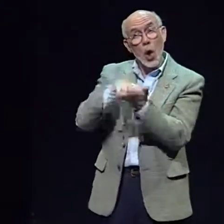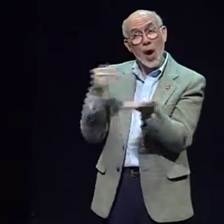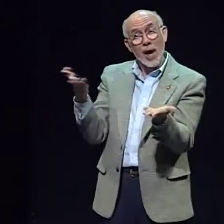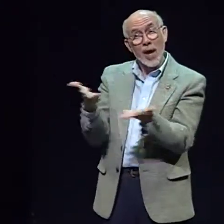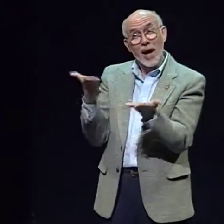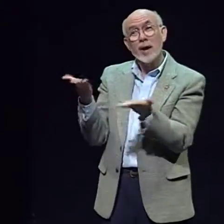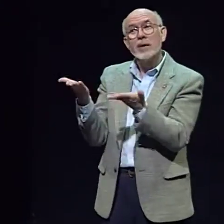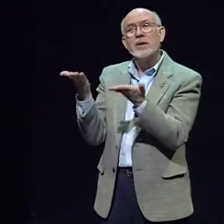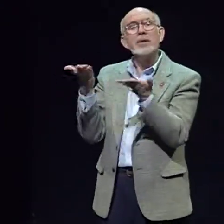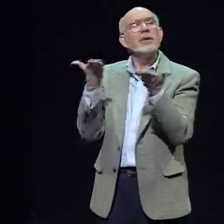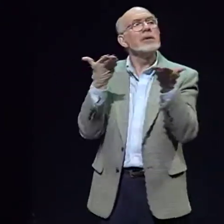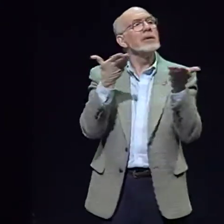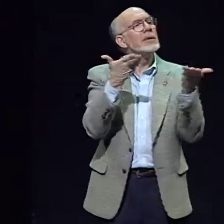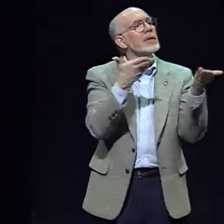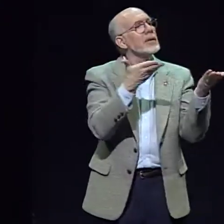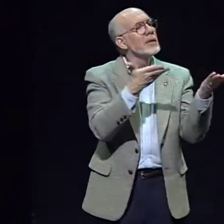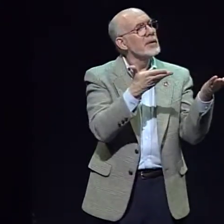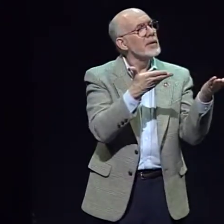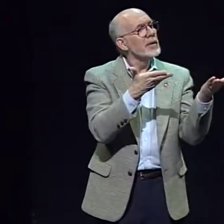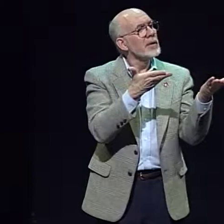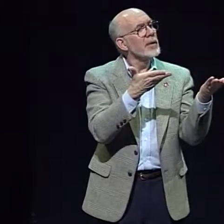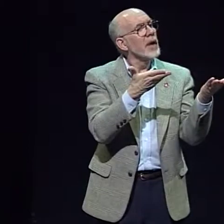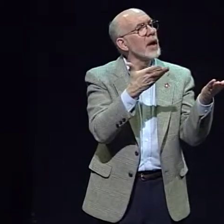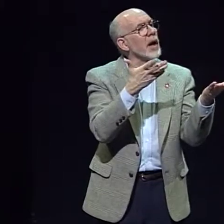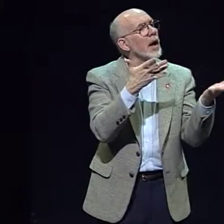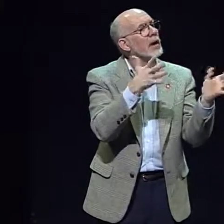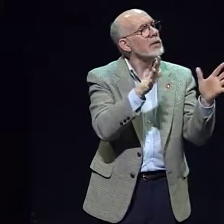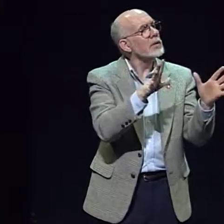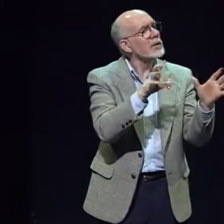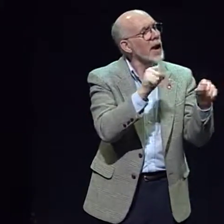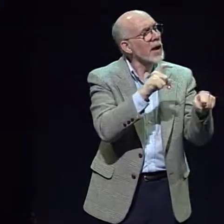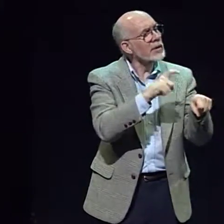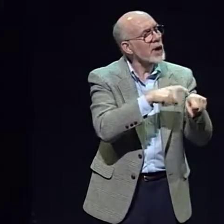SO WHEN YOU GO HOME, TAKE WHAT YOU'VE LEARNED HERE,